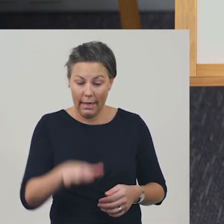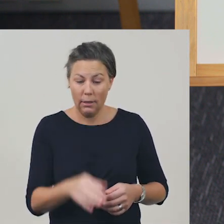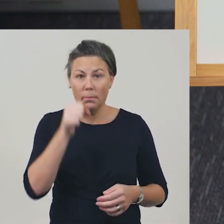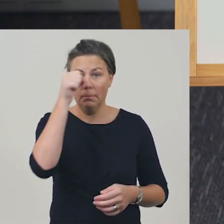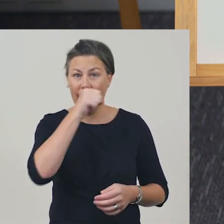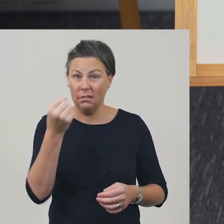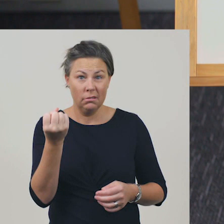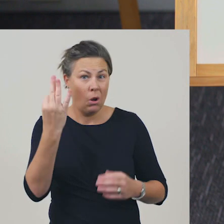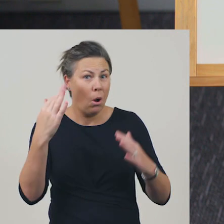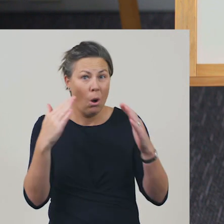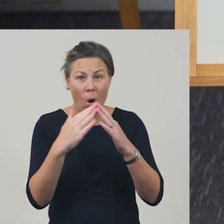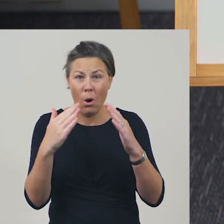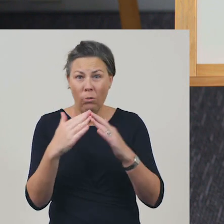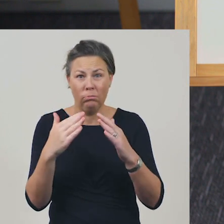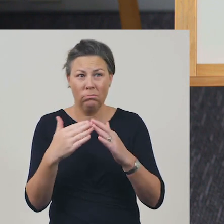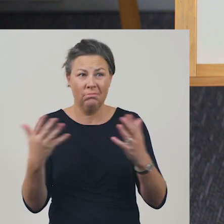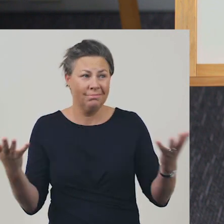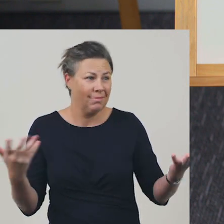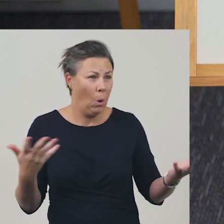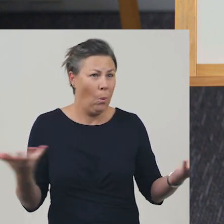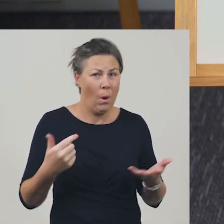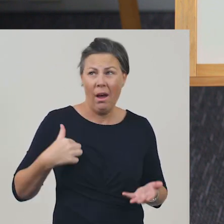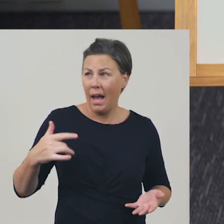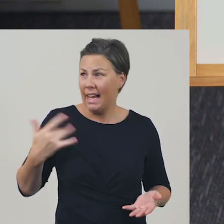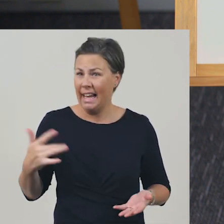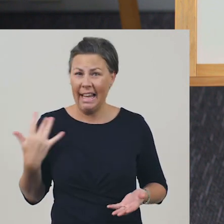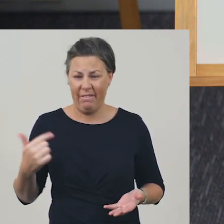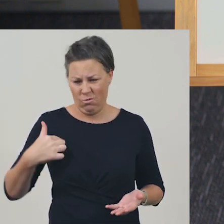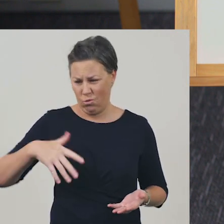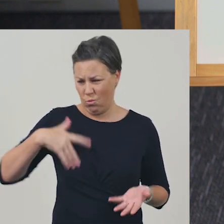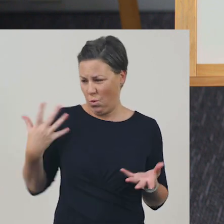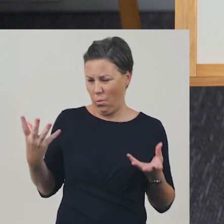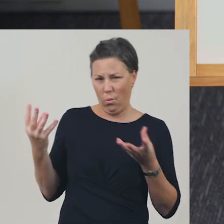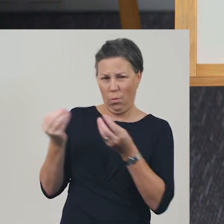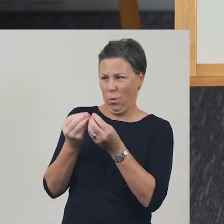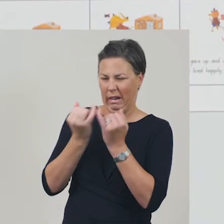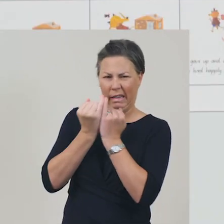The pigs knew that they needed a home, but didn’t want to live together.